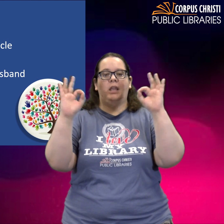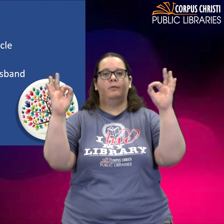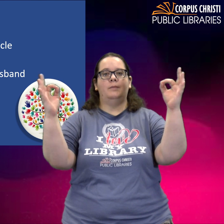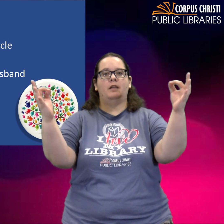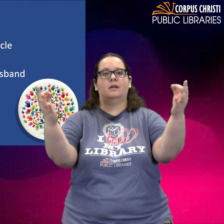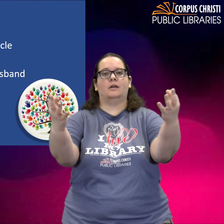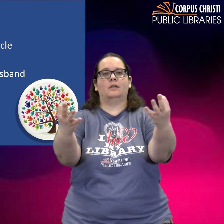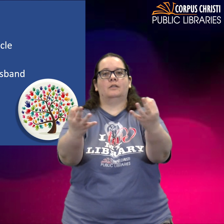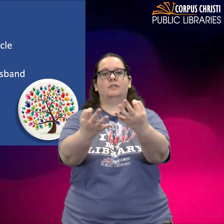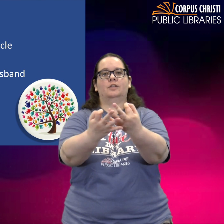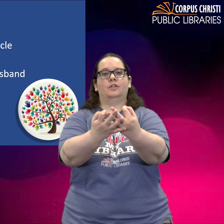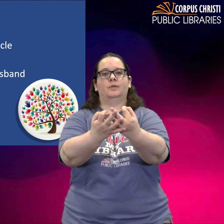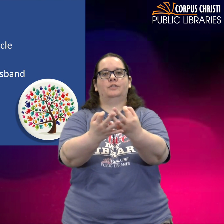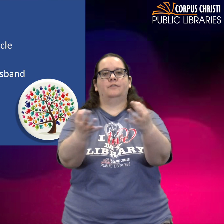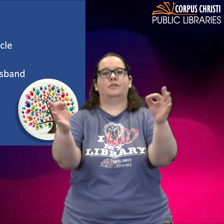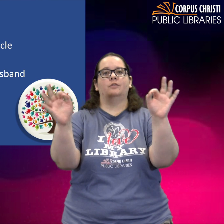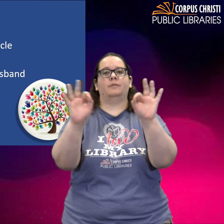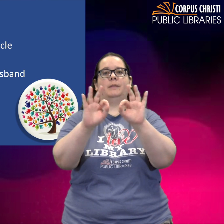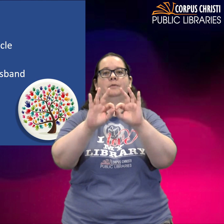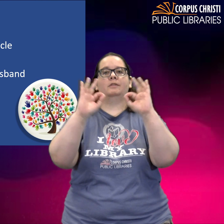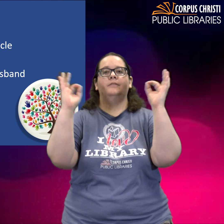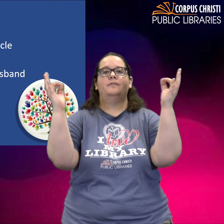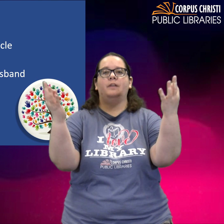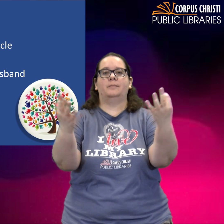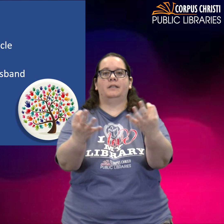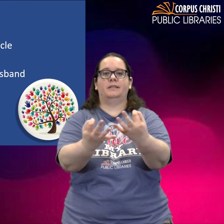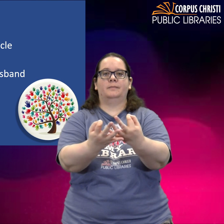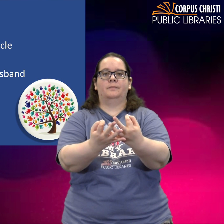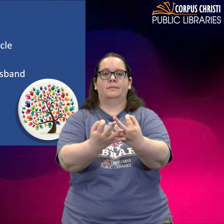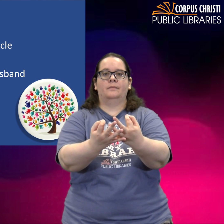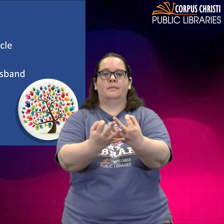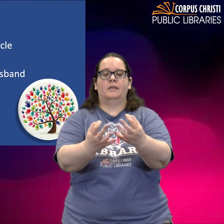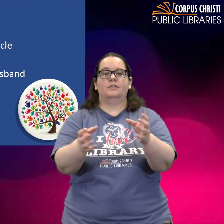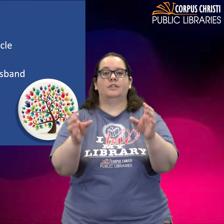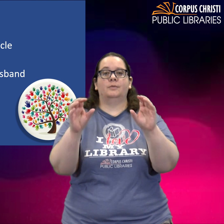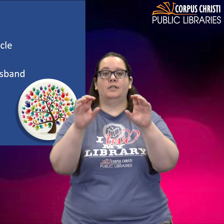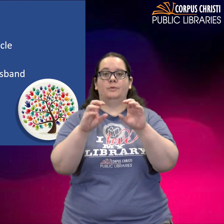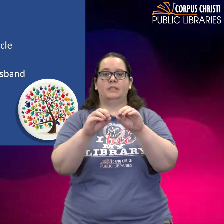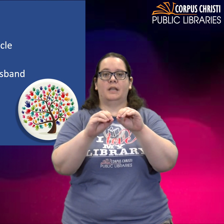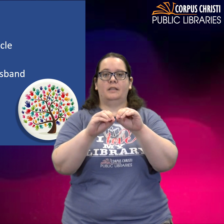and we make our circular motion for a group of people. Family. There's also a newer sign that